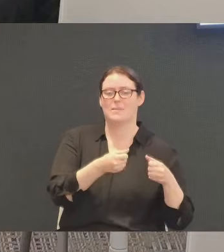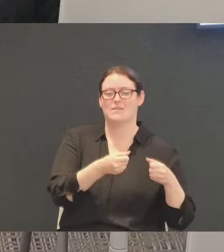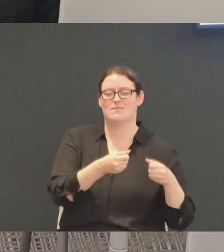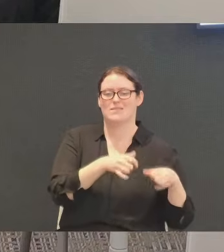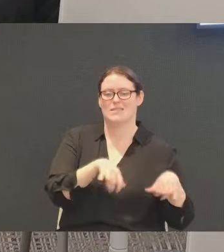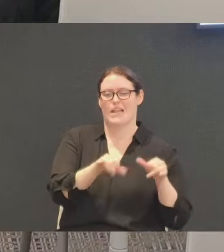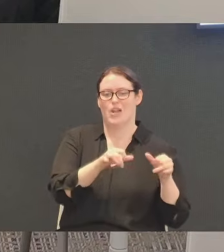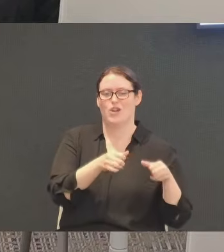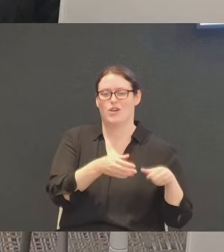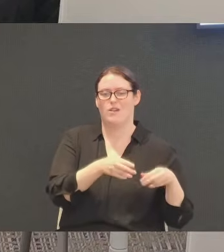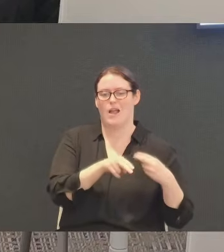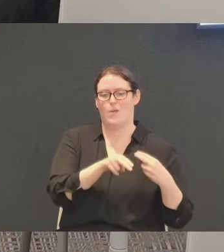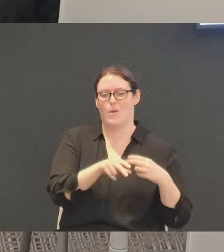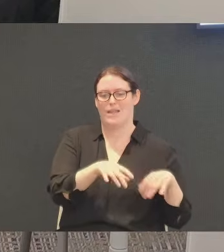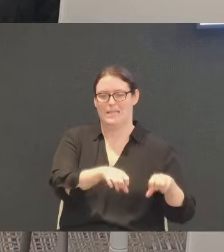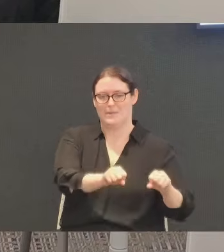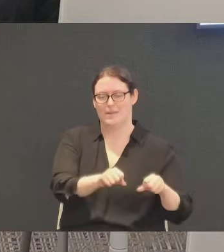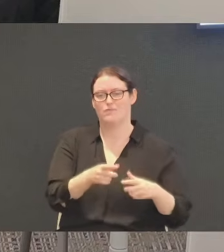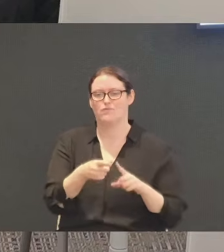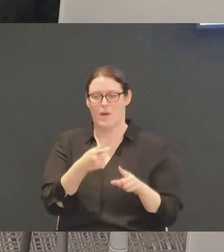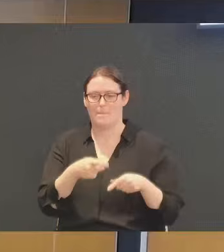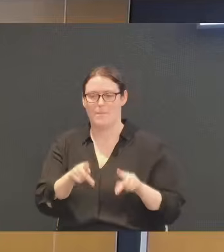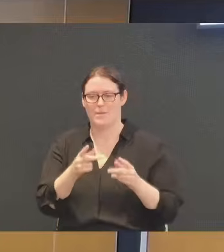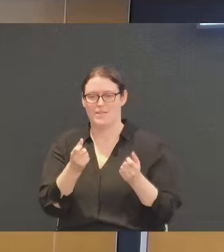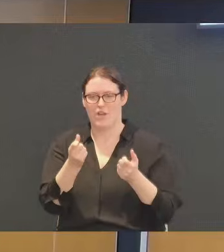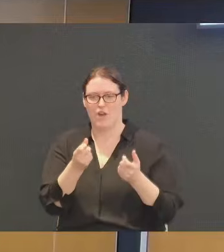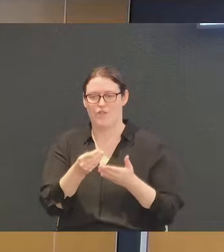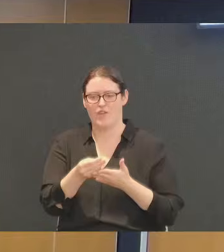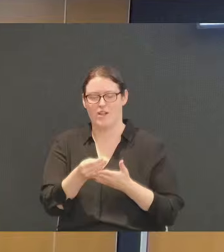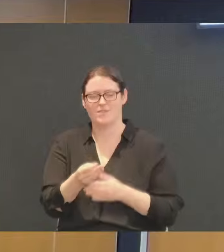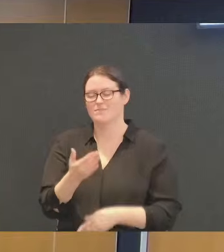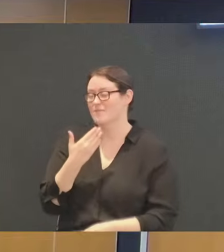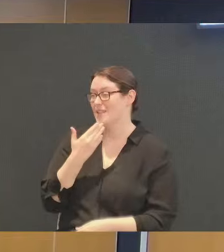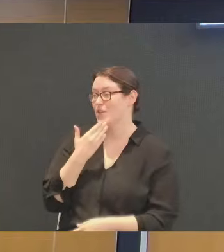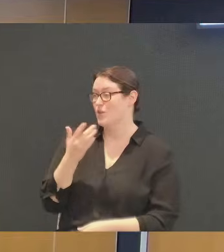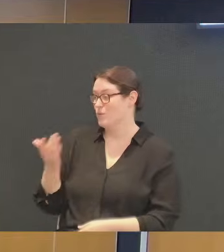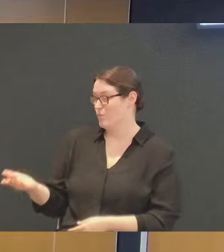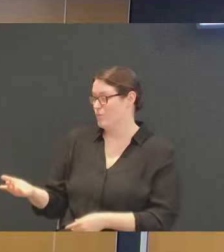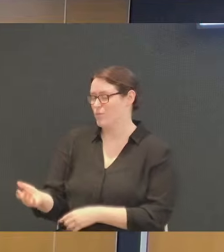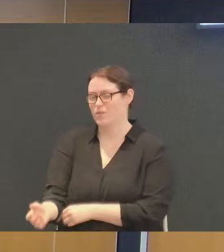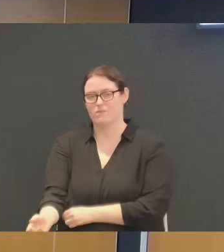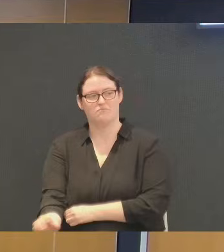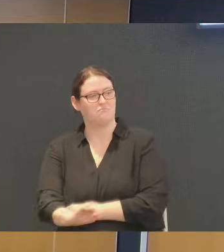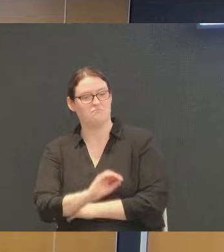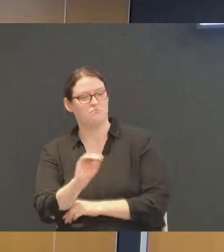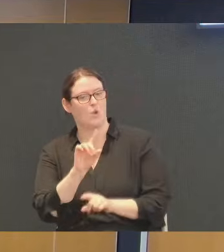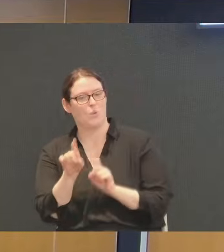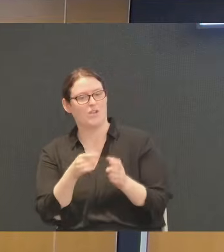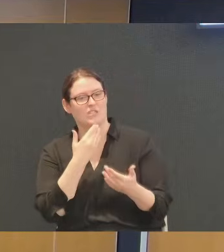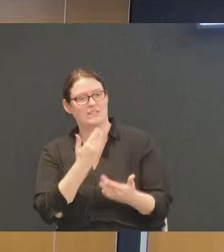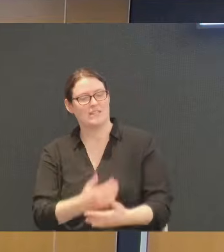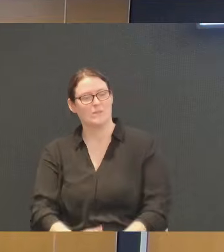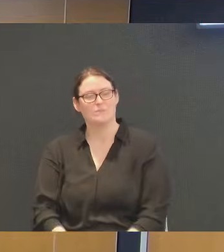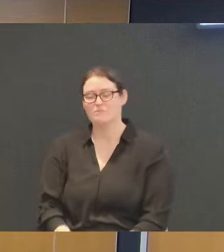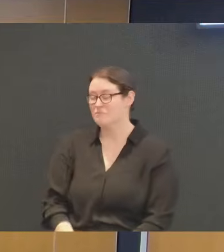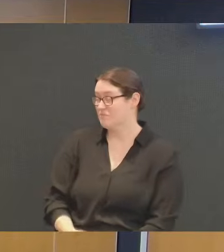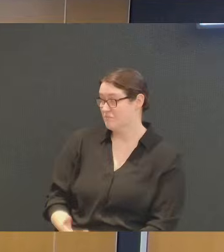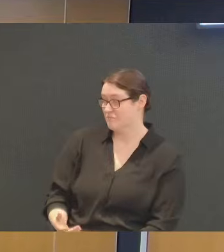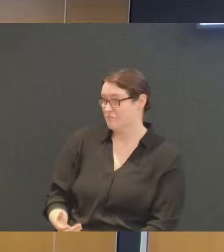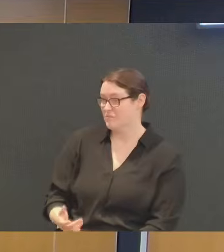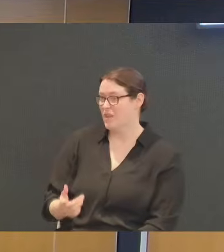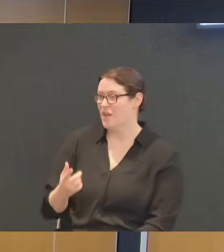permissive auto funds. Thank you. Commissioner, no questions. Thank you. Any questions? no questions,